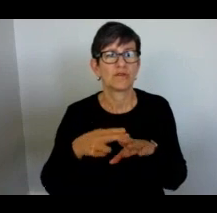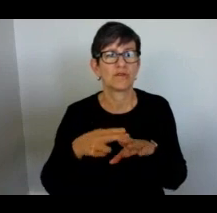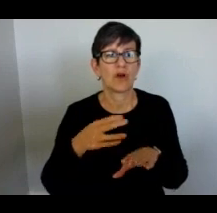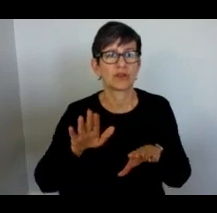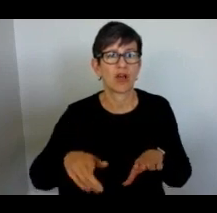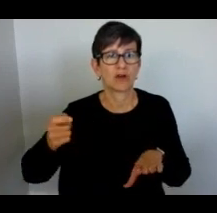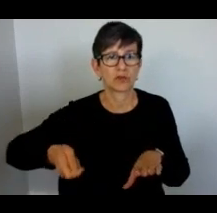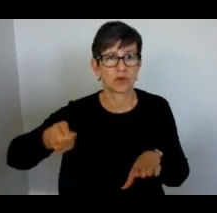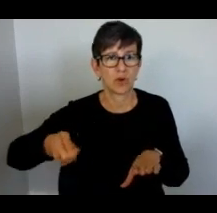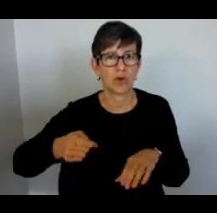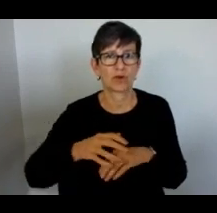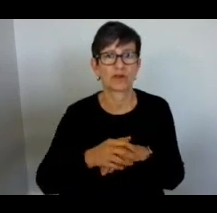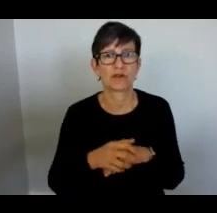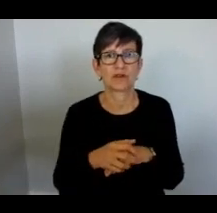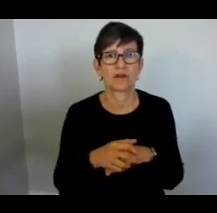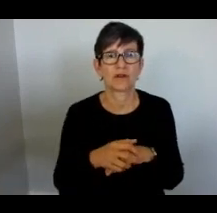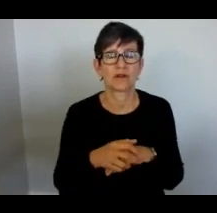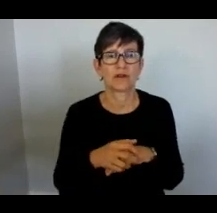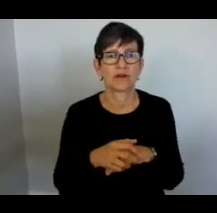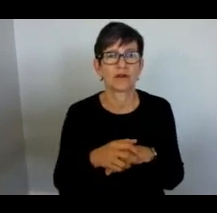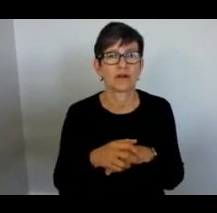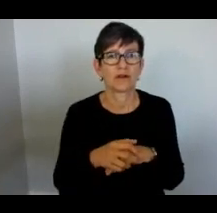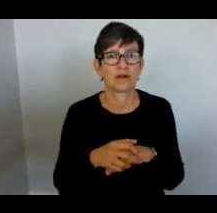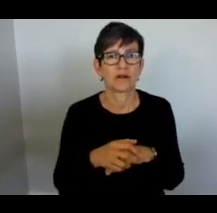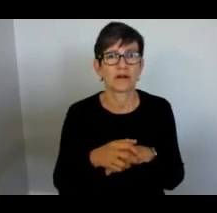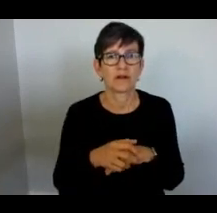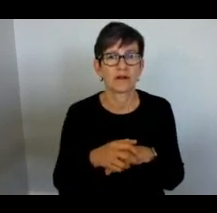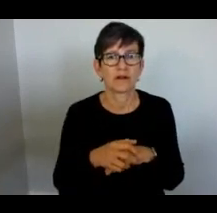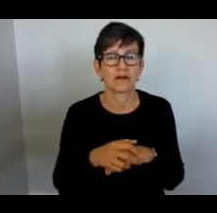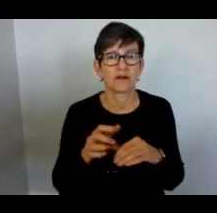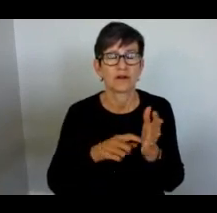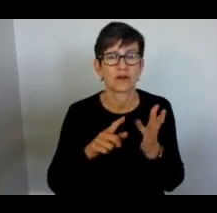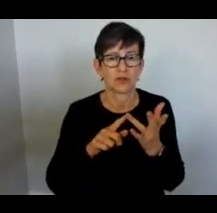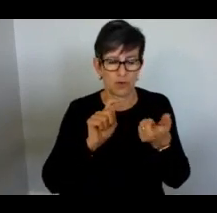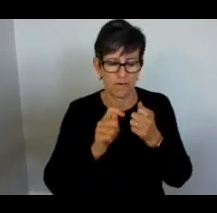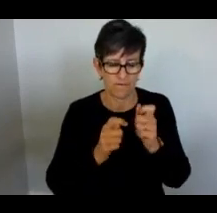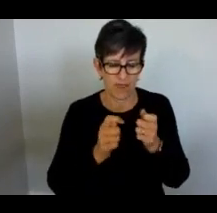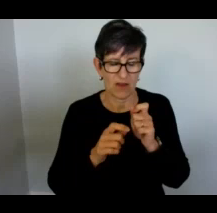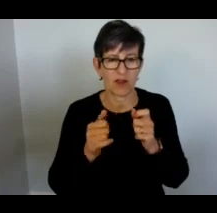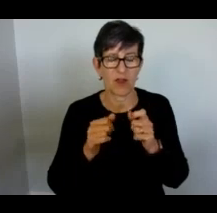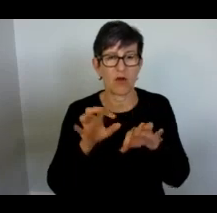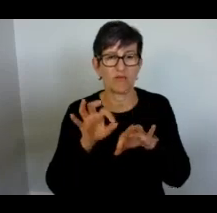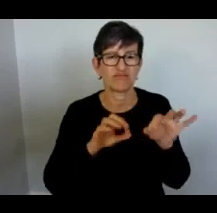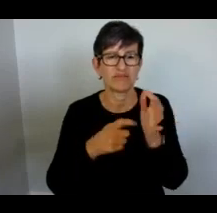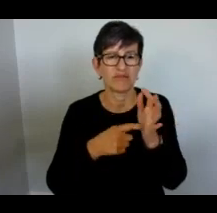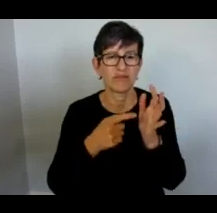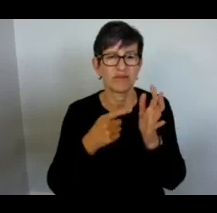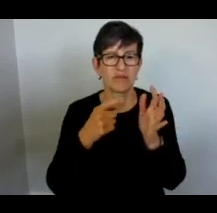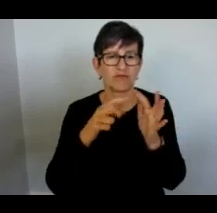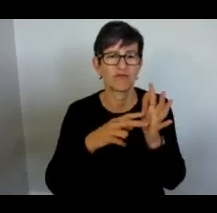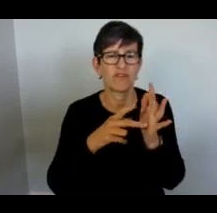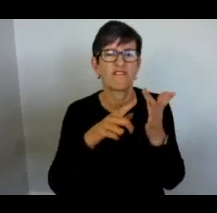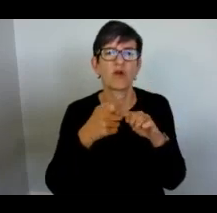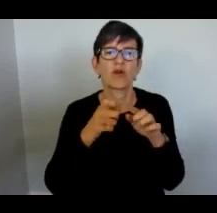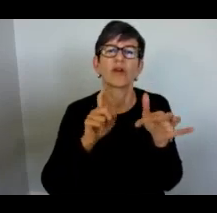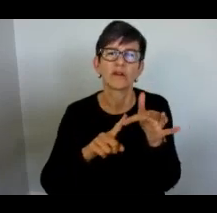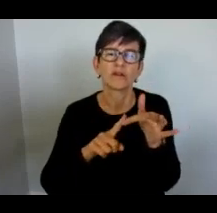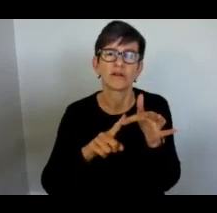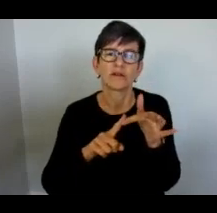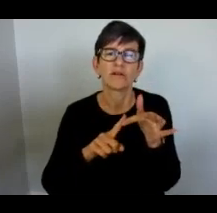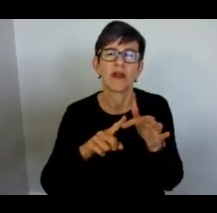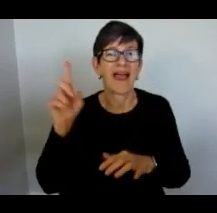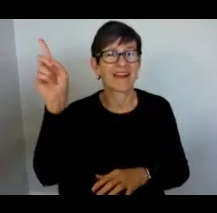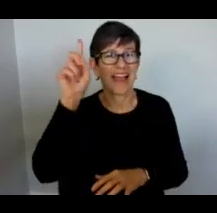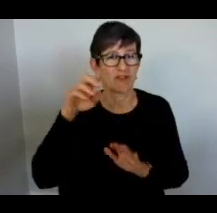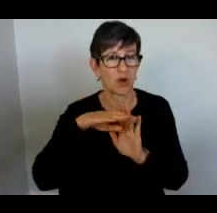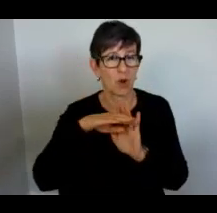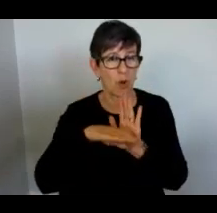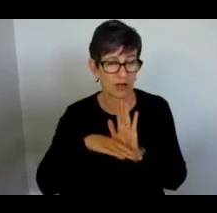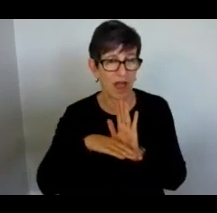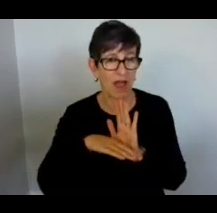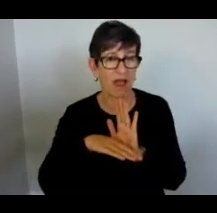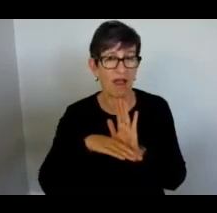to vary or revoke an order that's already on foot and that's also quite common place